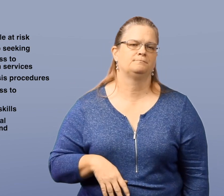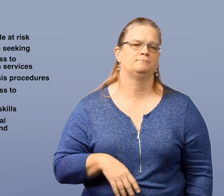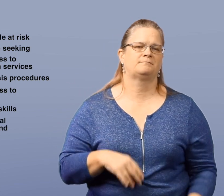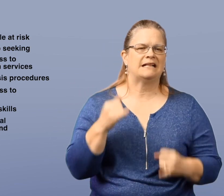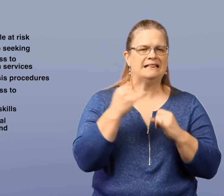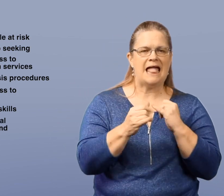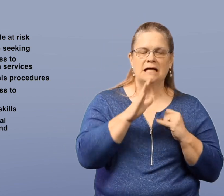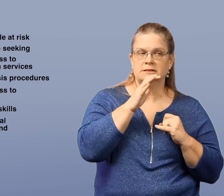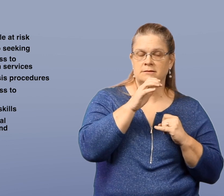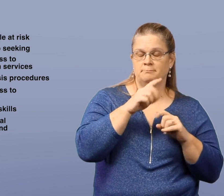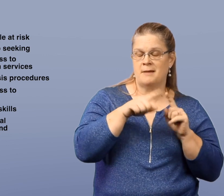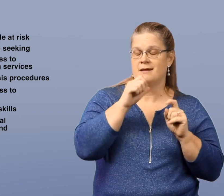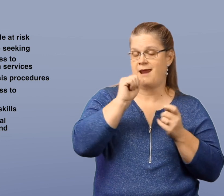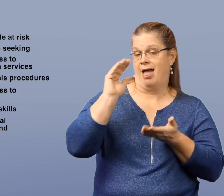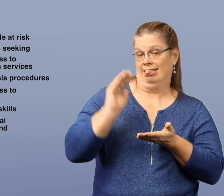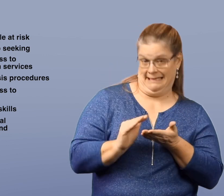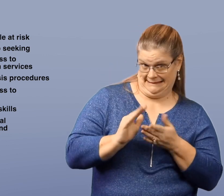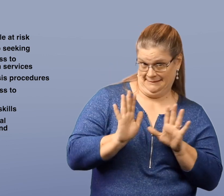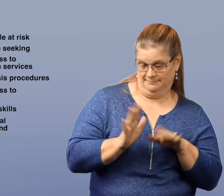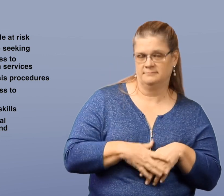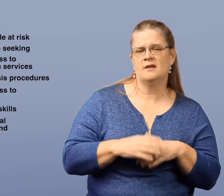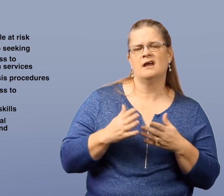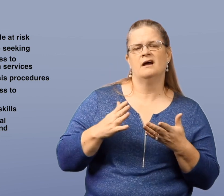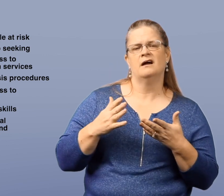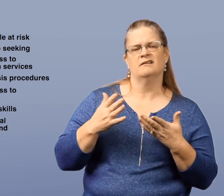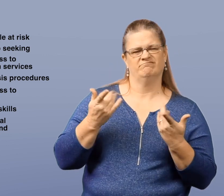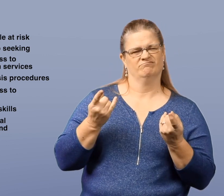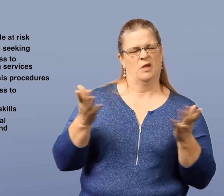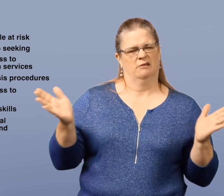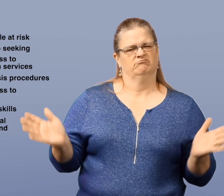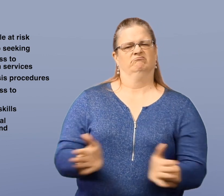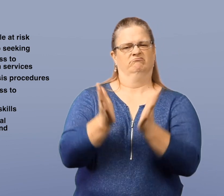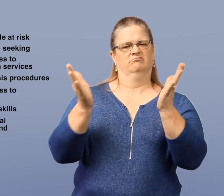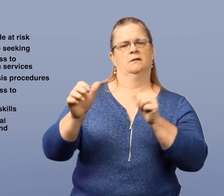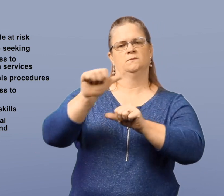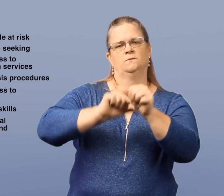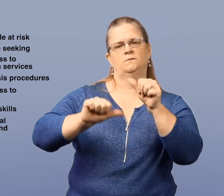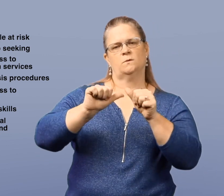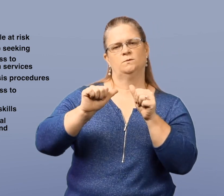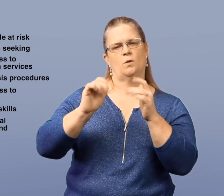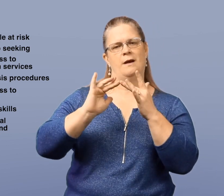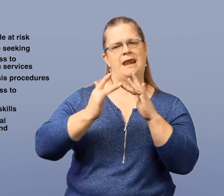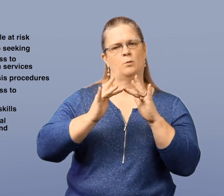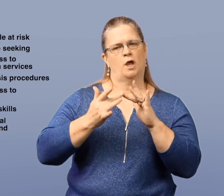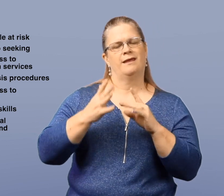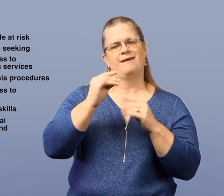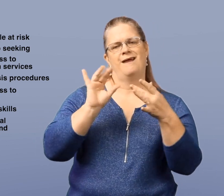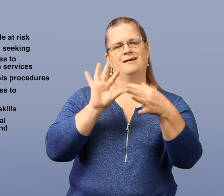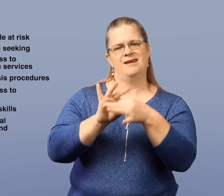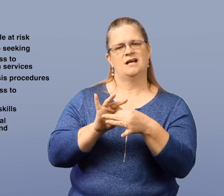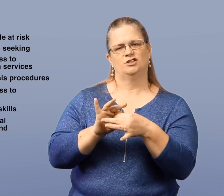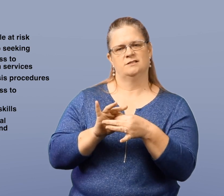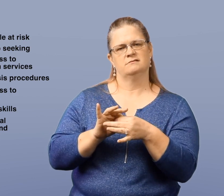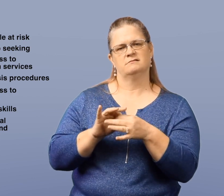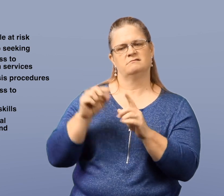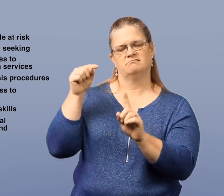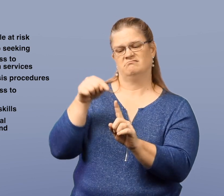Last but not least, encouraging social networks and connection,